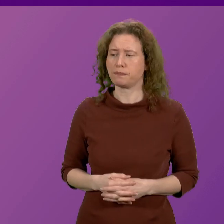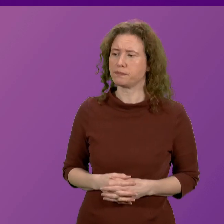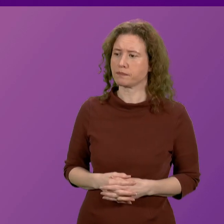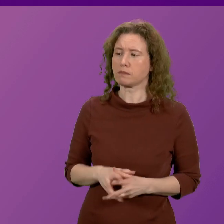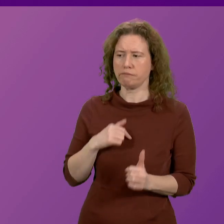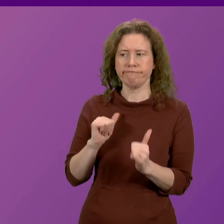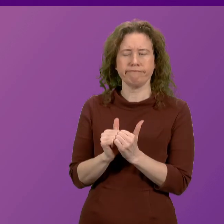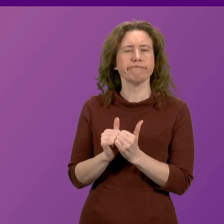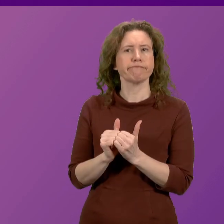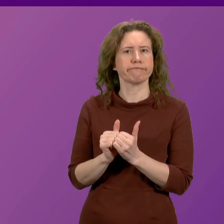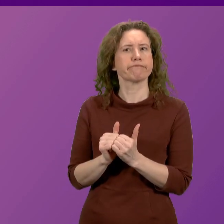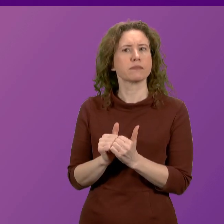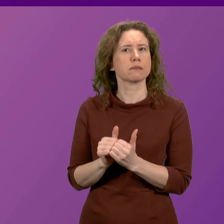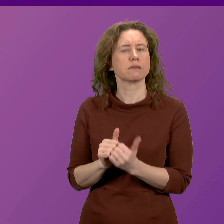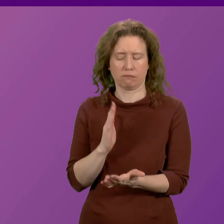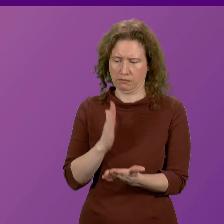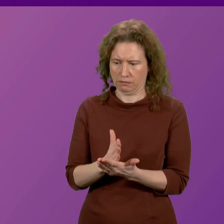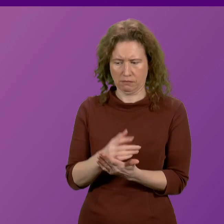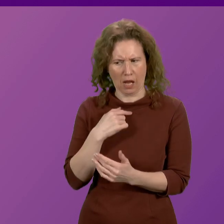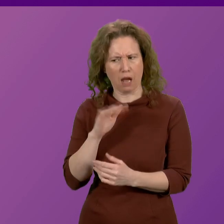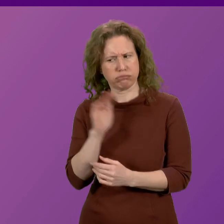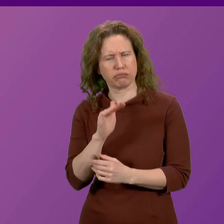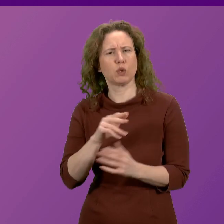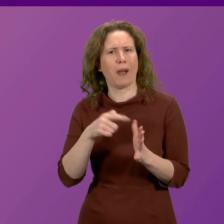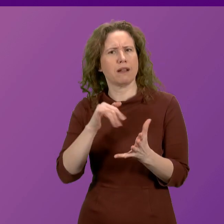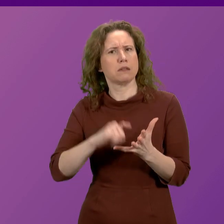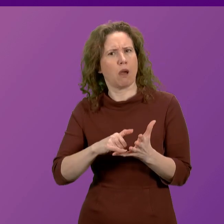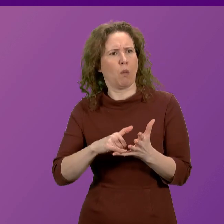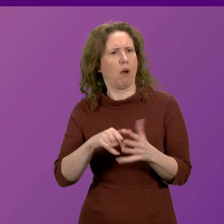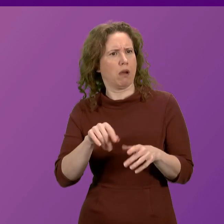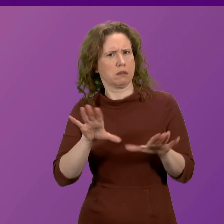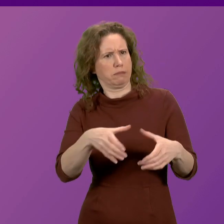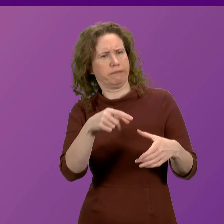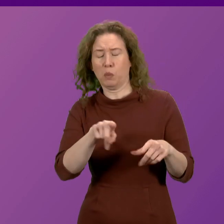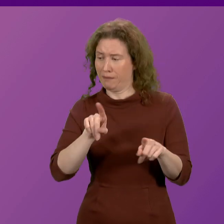I certainly make that call. We have made that point to the United Kingdom Government,